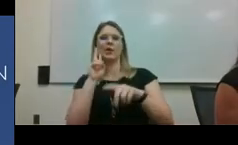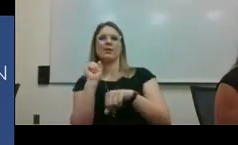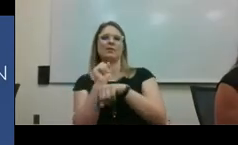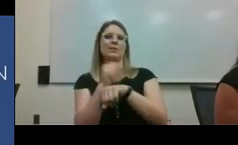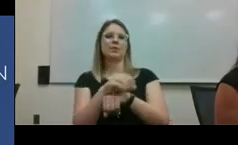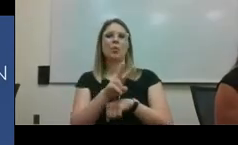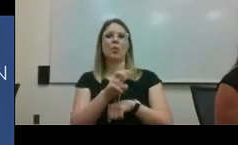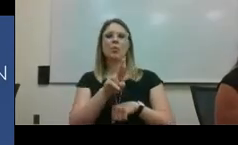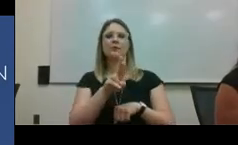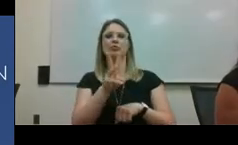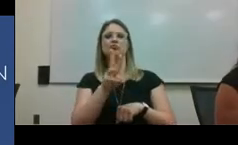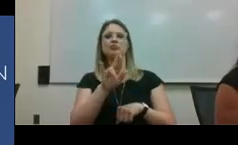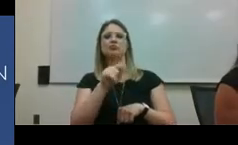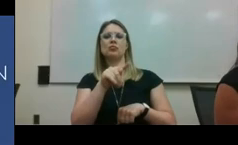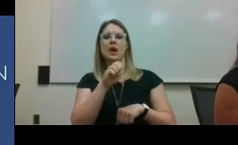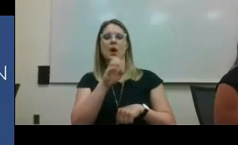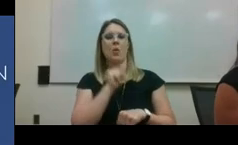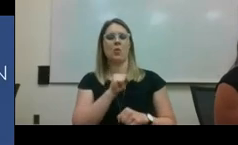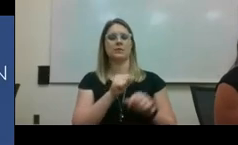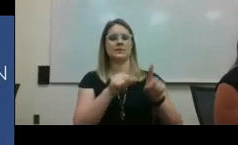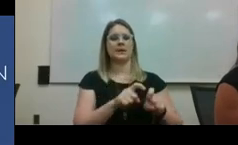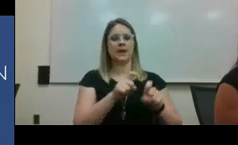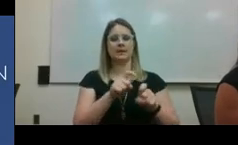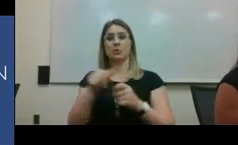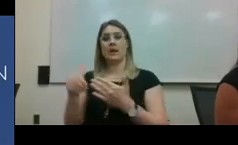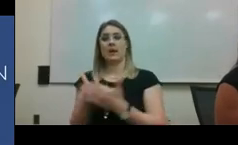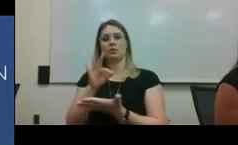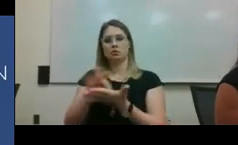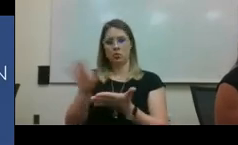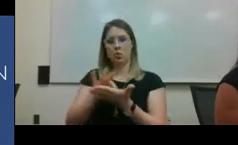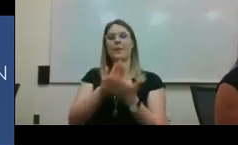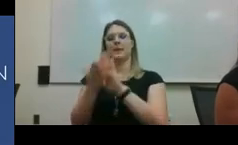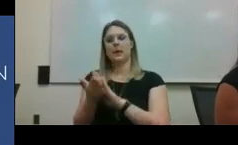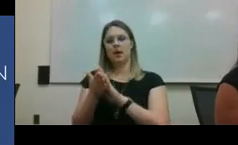so that rescore would become like the new subtask that we would use for analysis